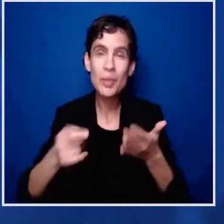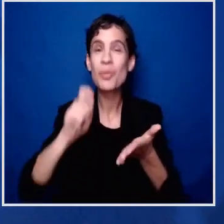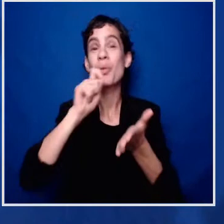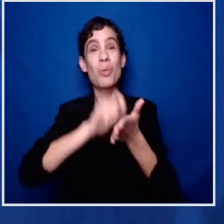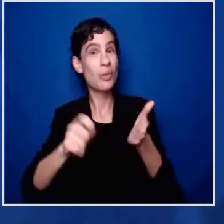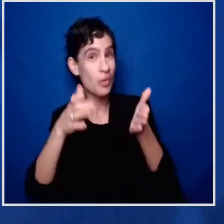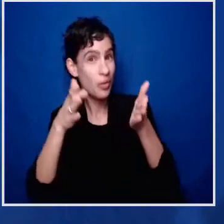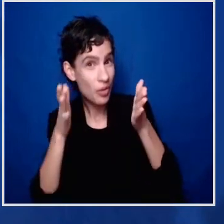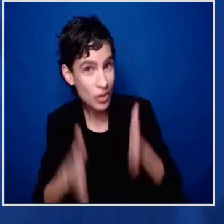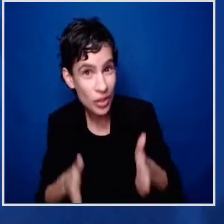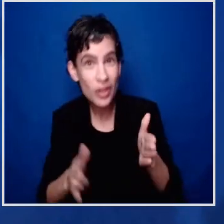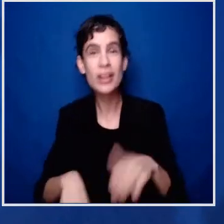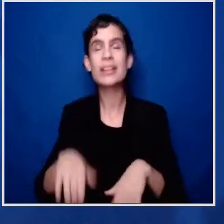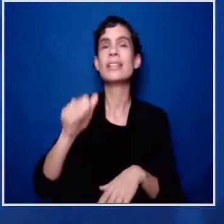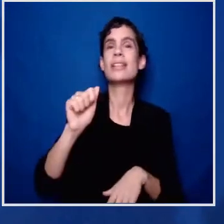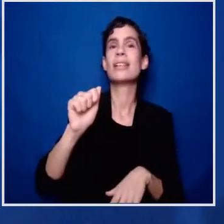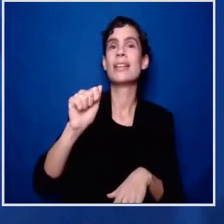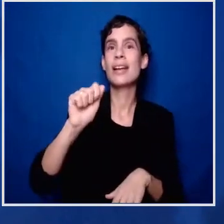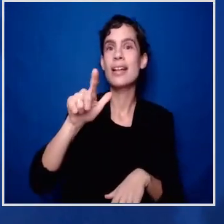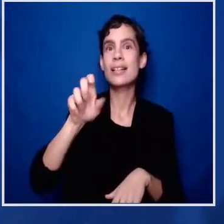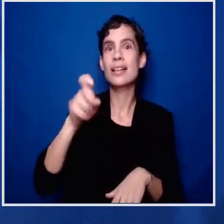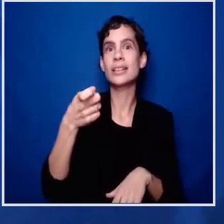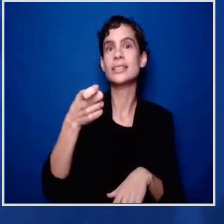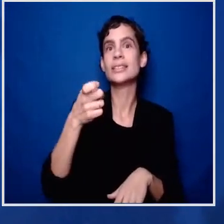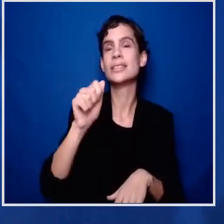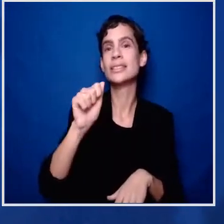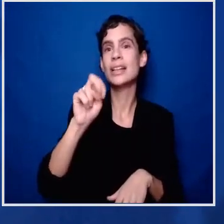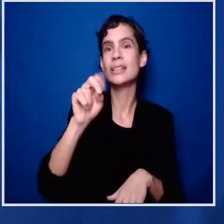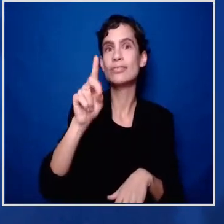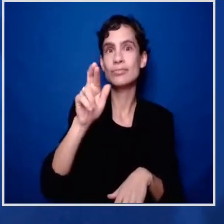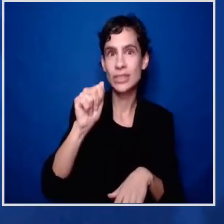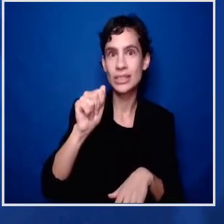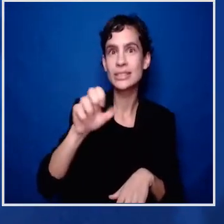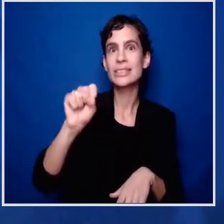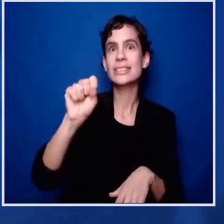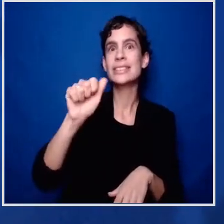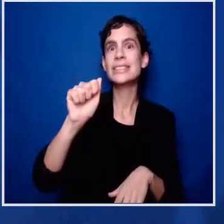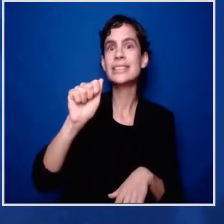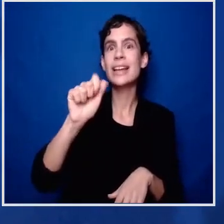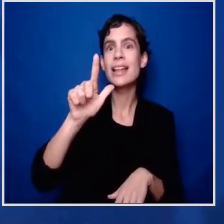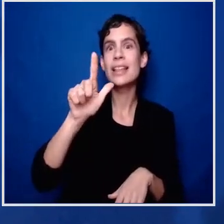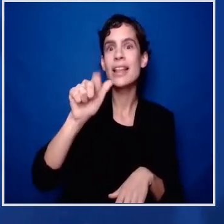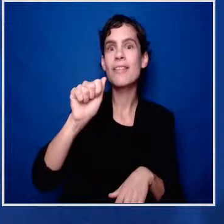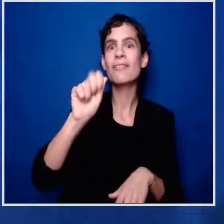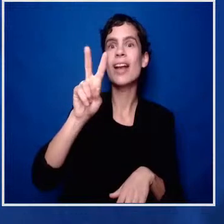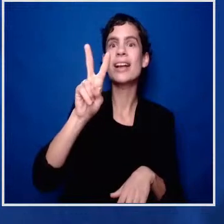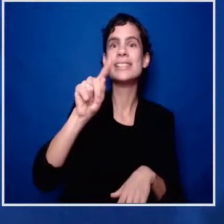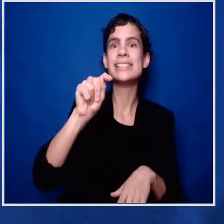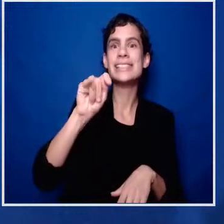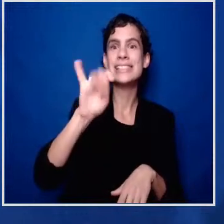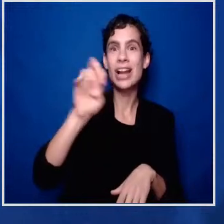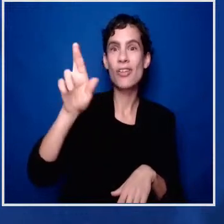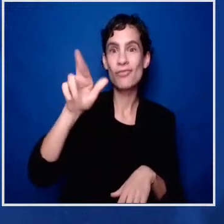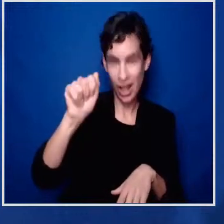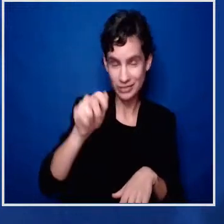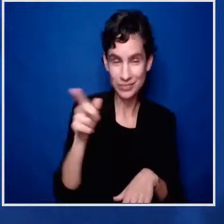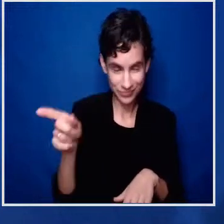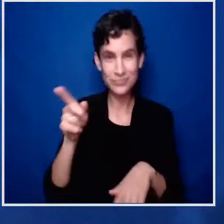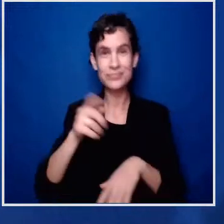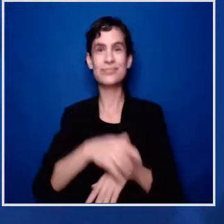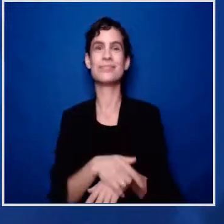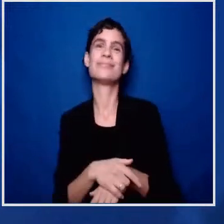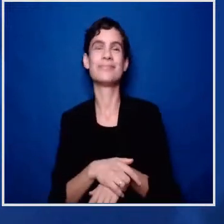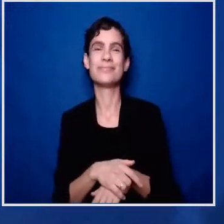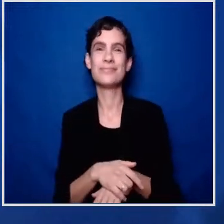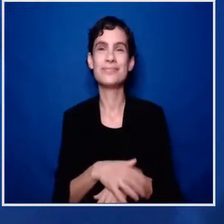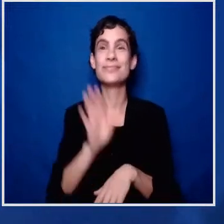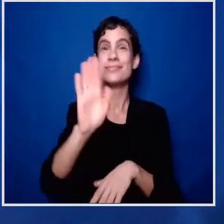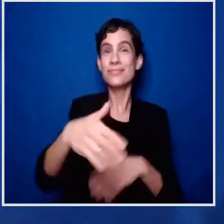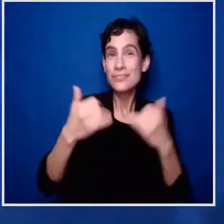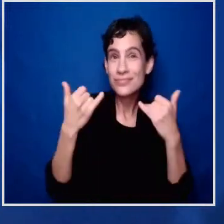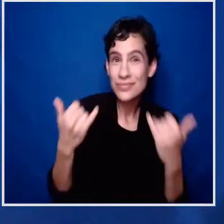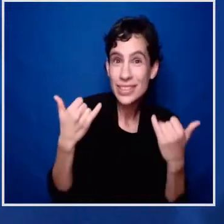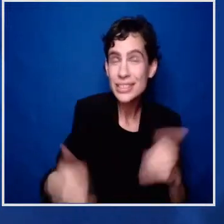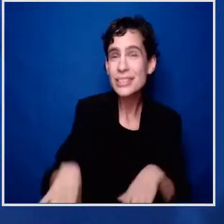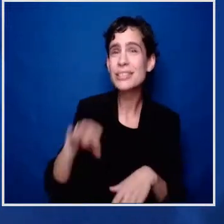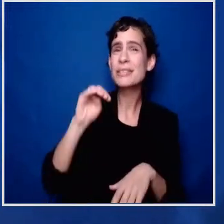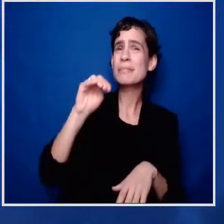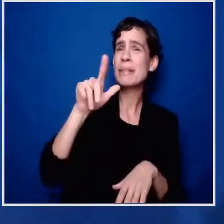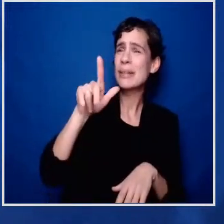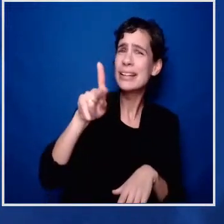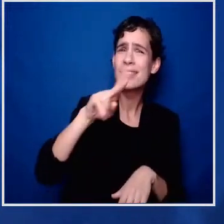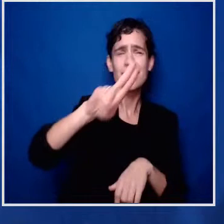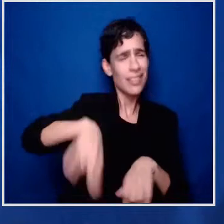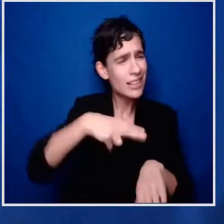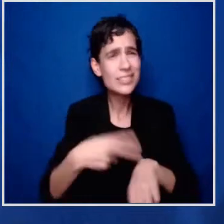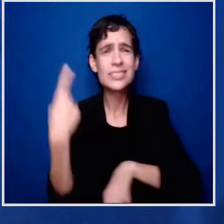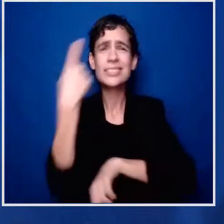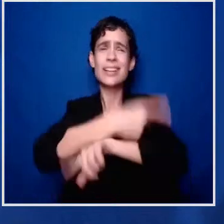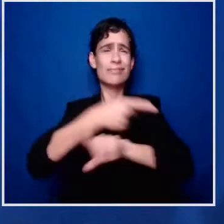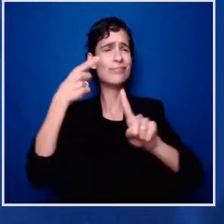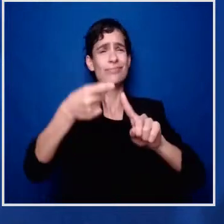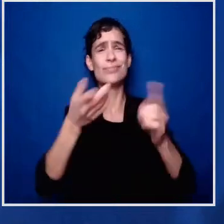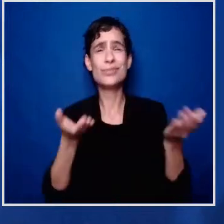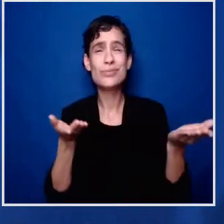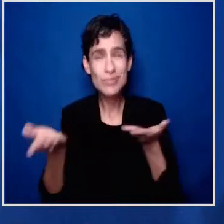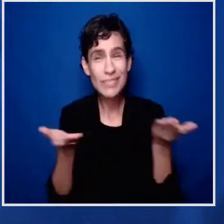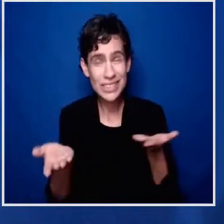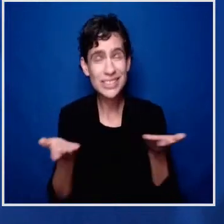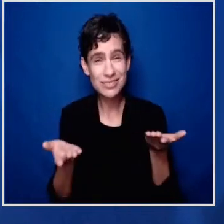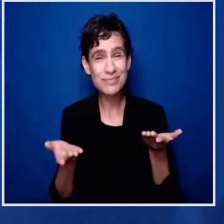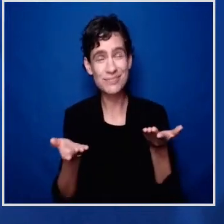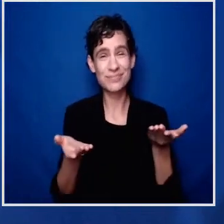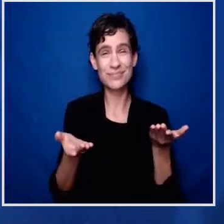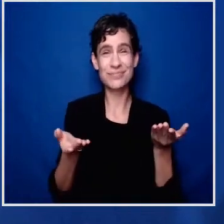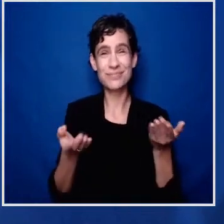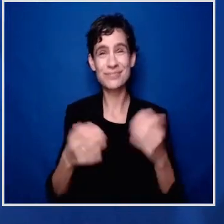ADVOCACY AND COMMUNITY